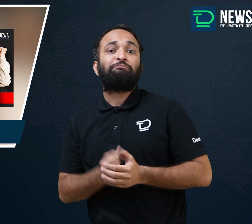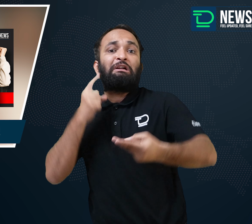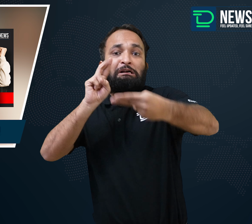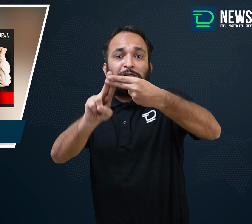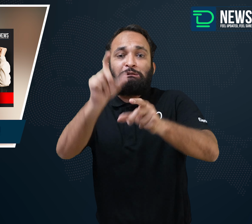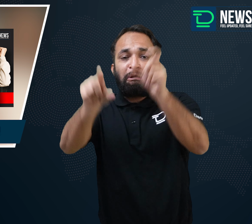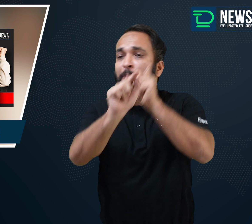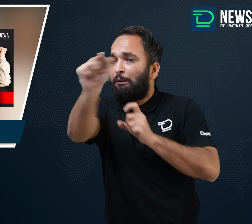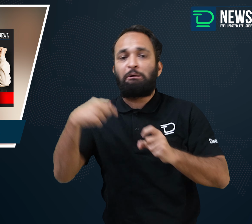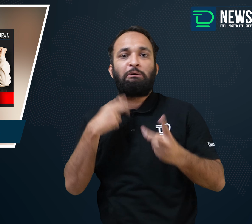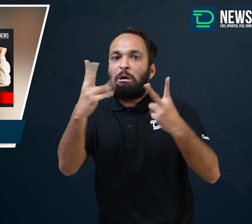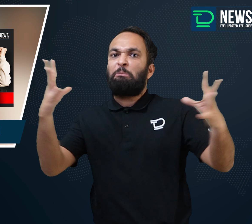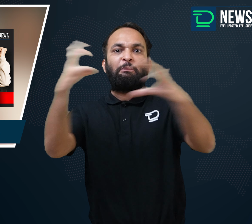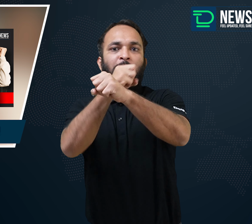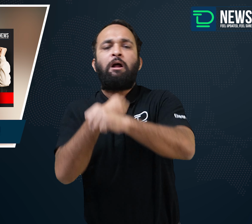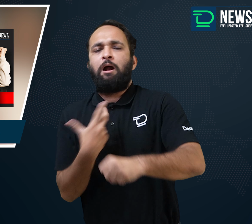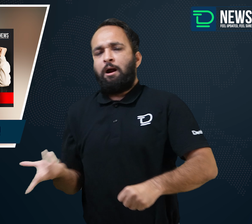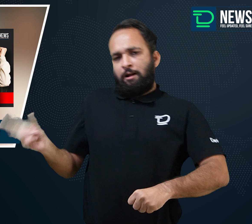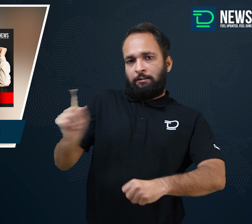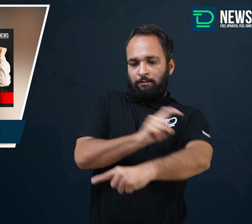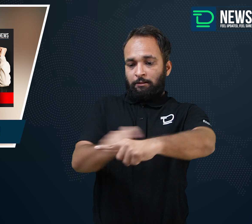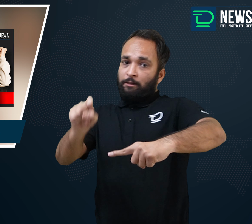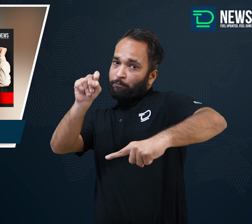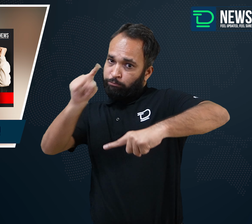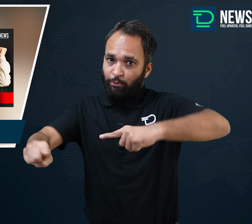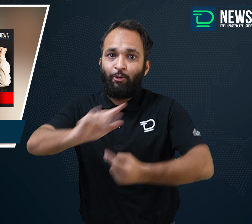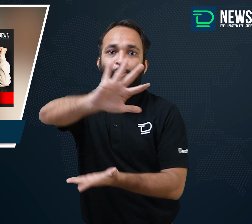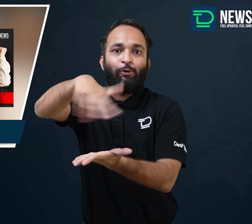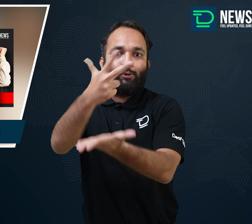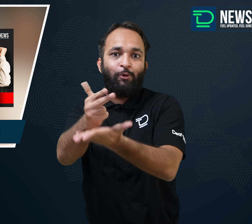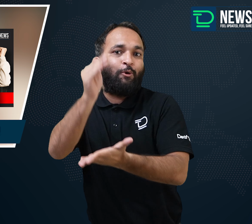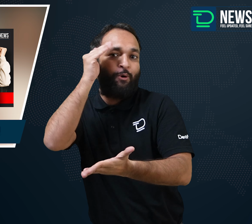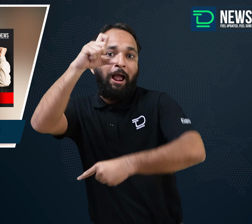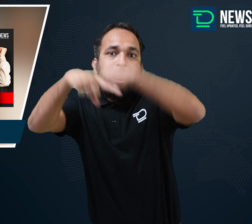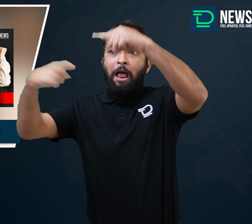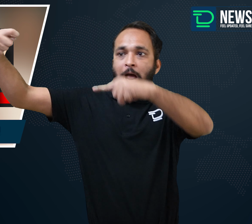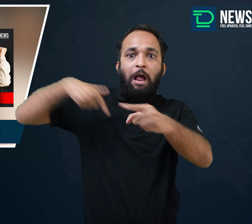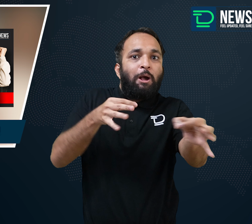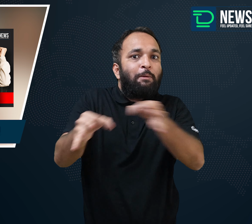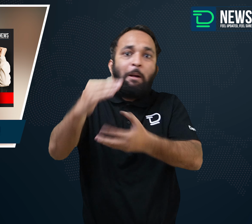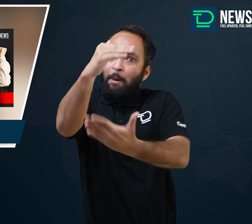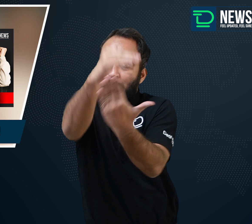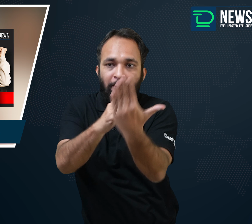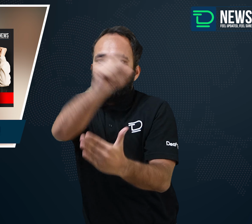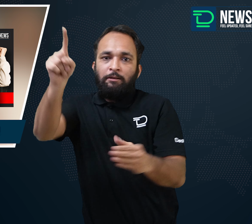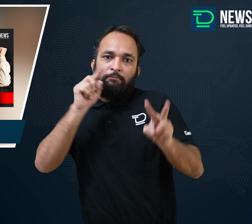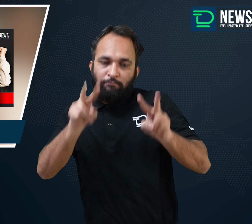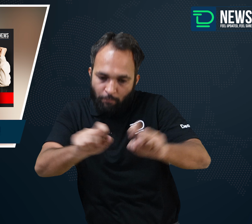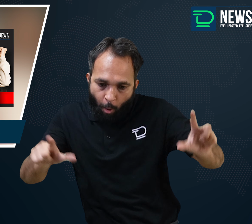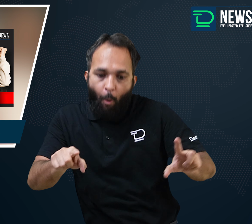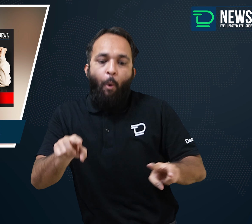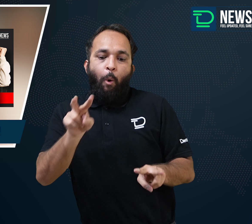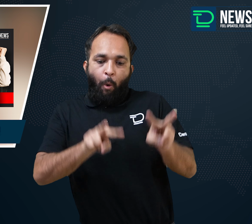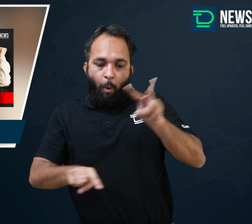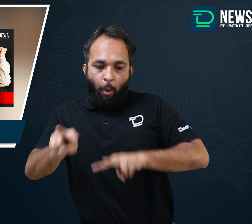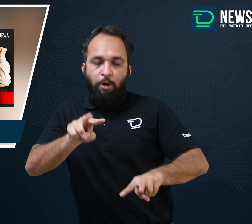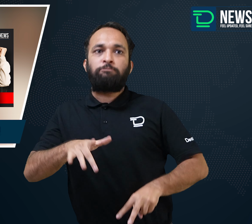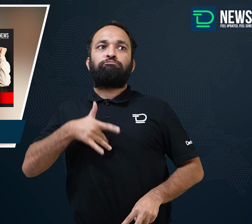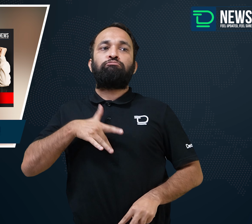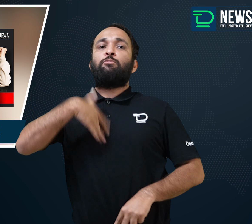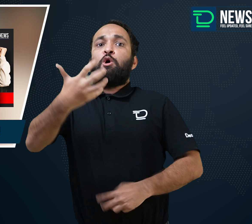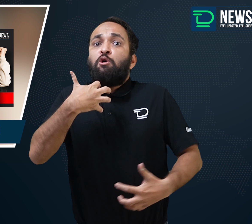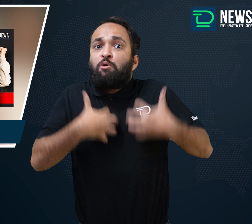Many deaf people have youtube channels but are not able to know the details.